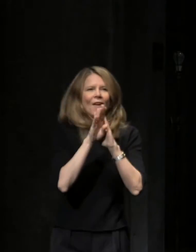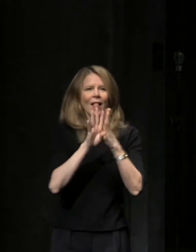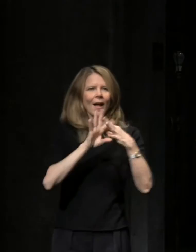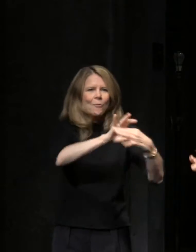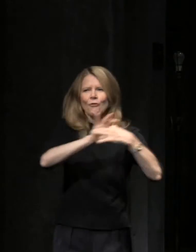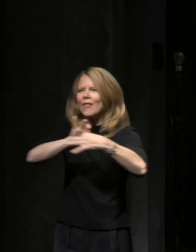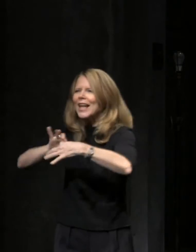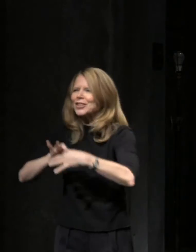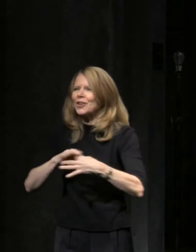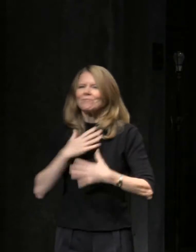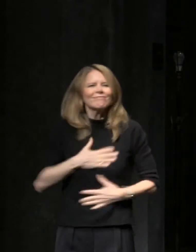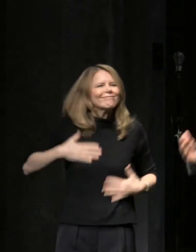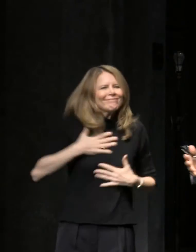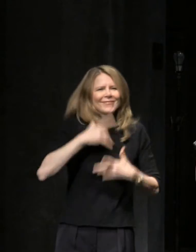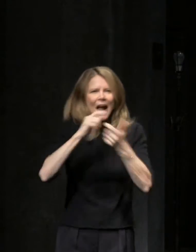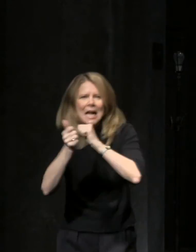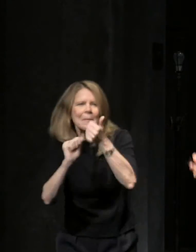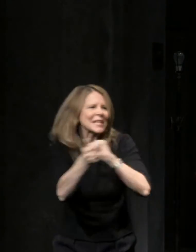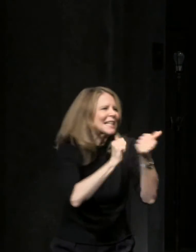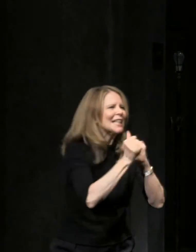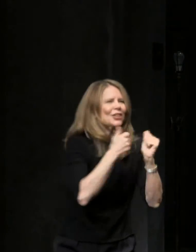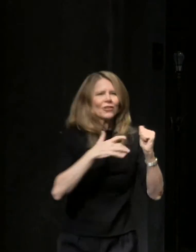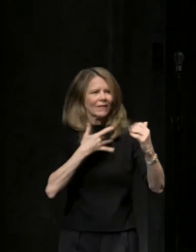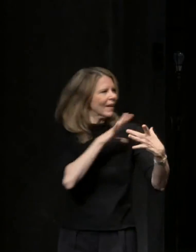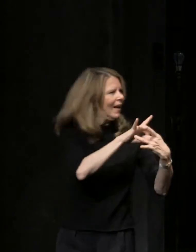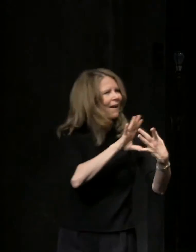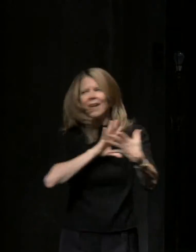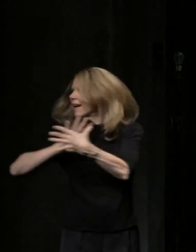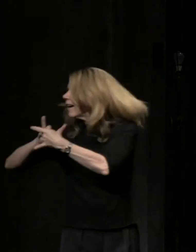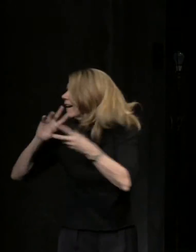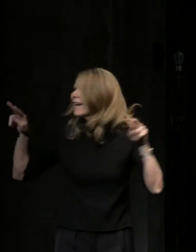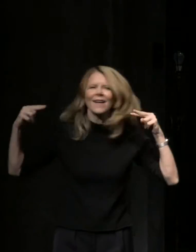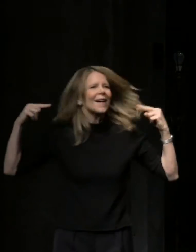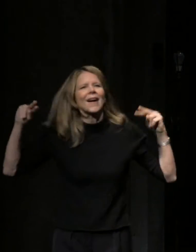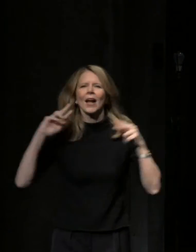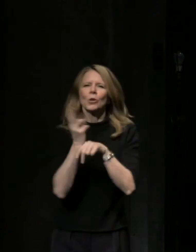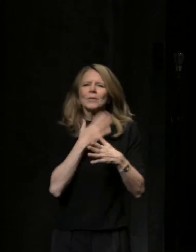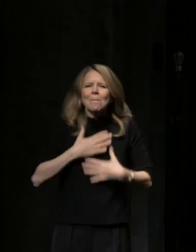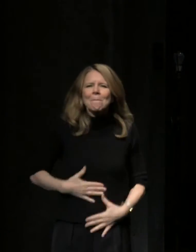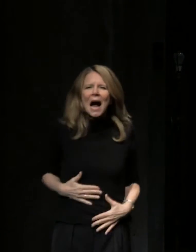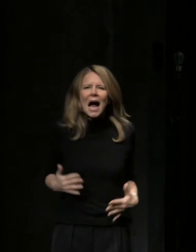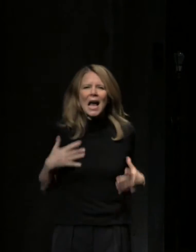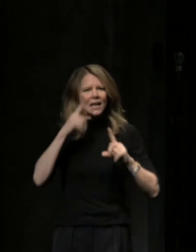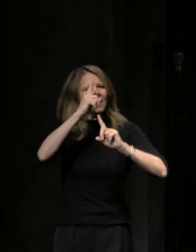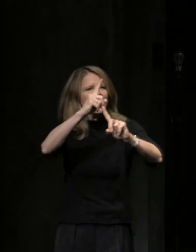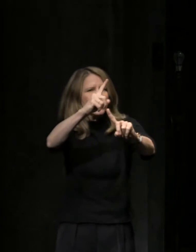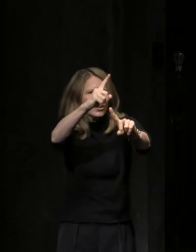or competition, or by connection or engagement, by the use of our bodies to achieve some goal,